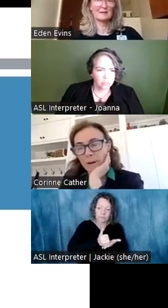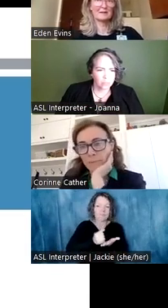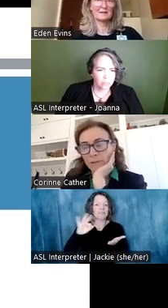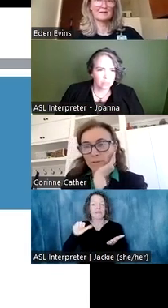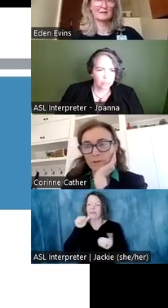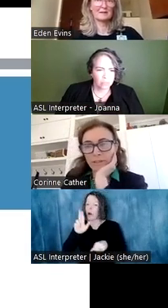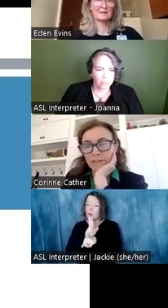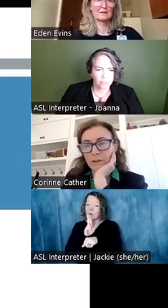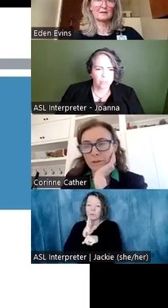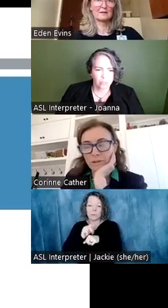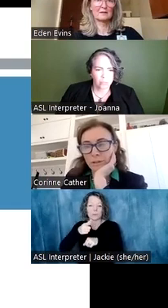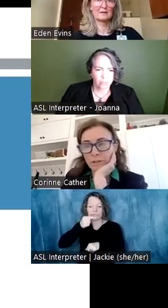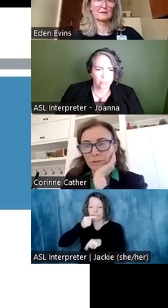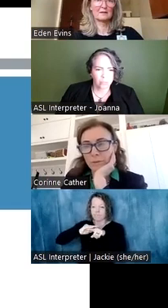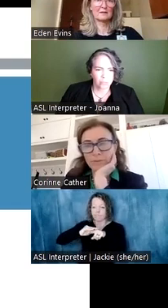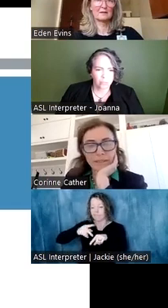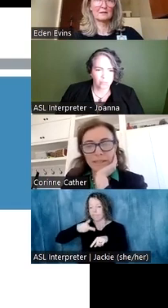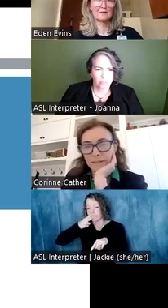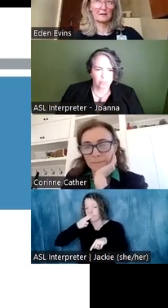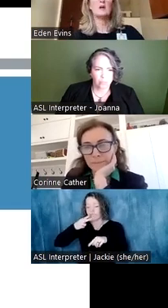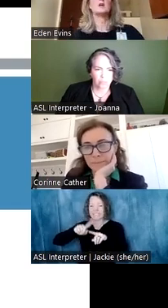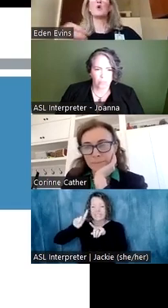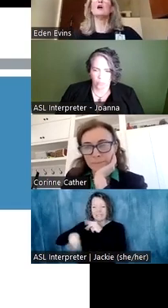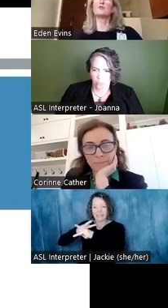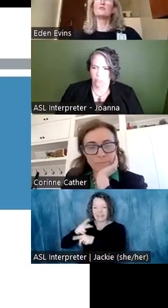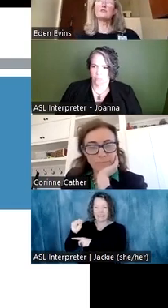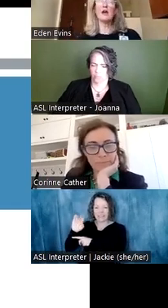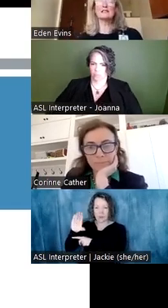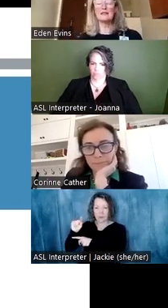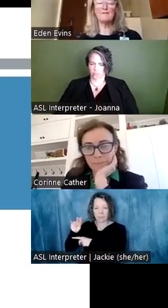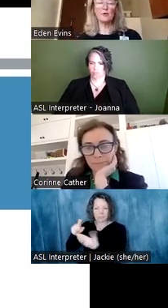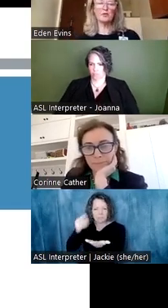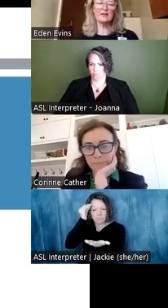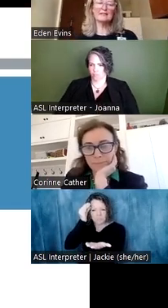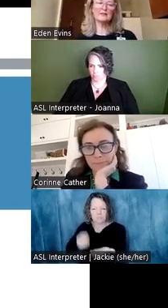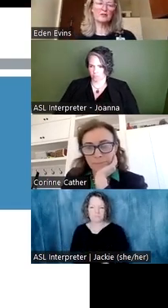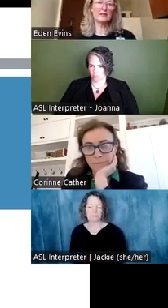but they're using these other alternative forms of nicotine. Sure. So these are not safe forms of nicotine. They're certainly